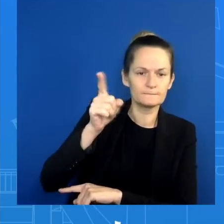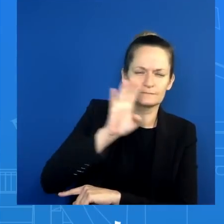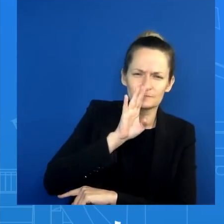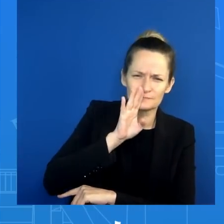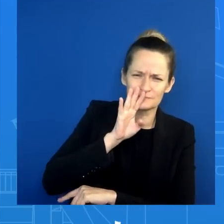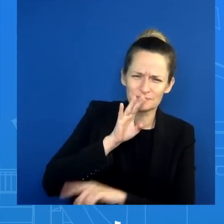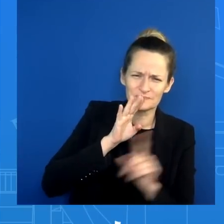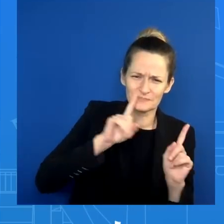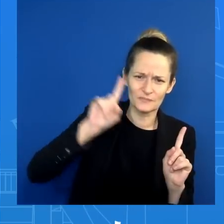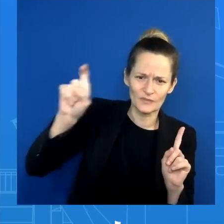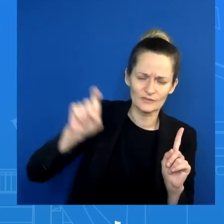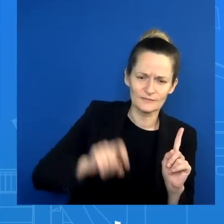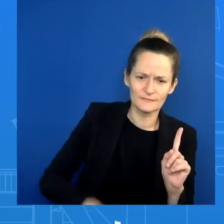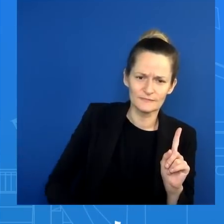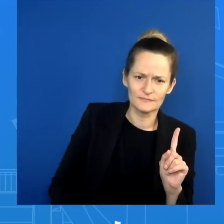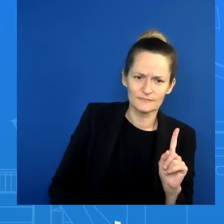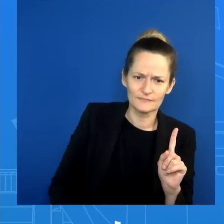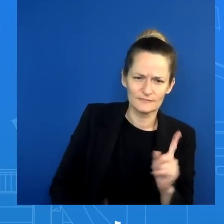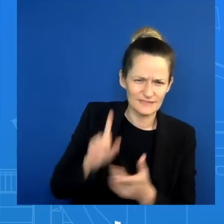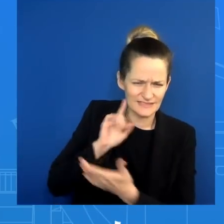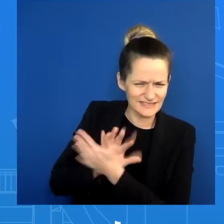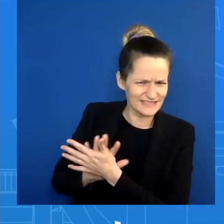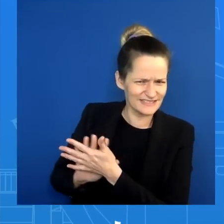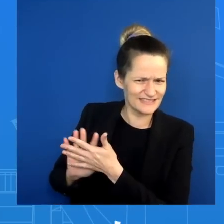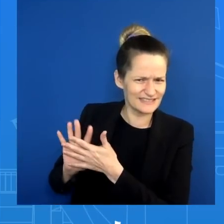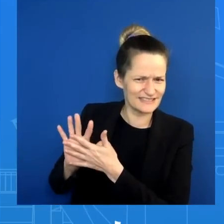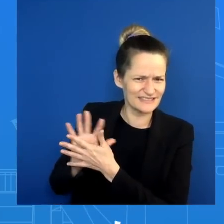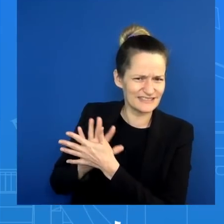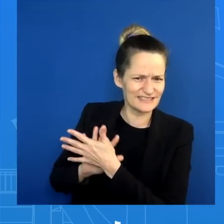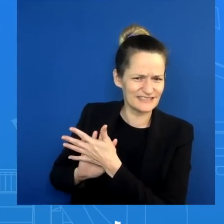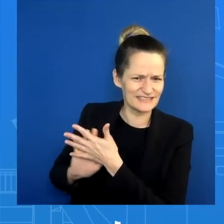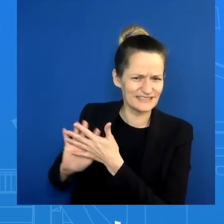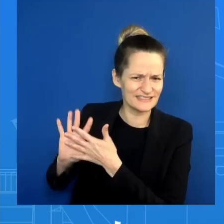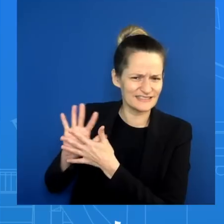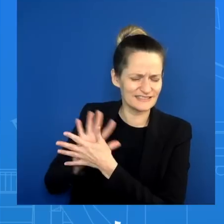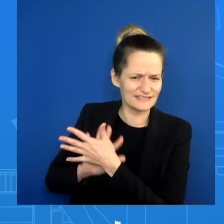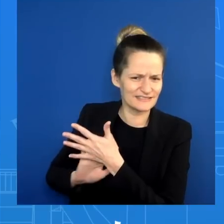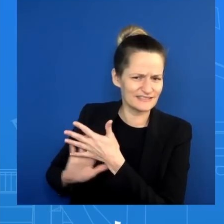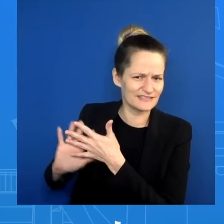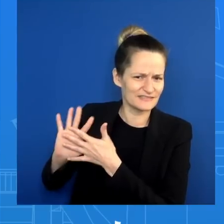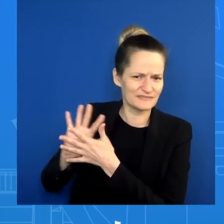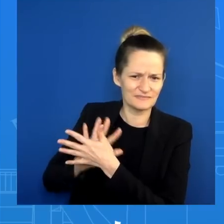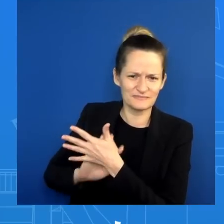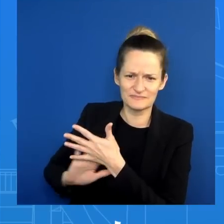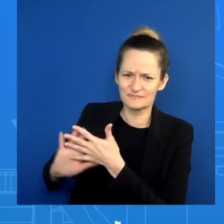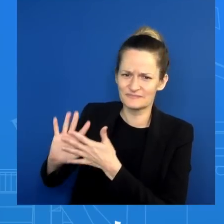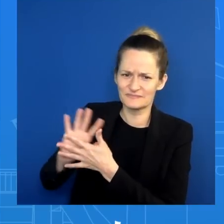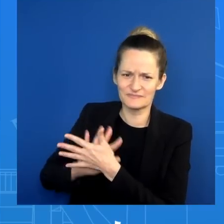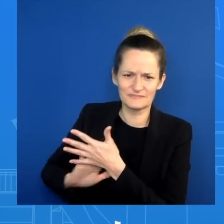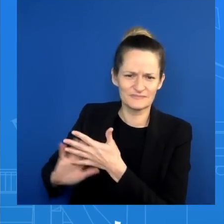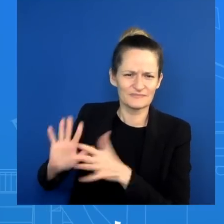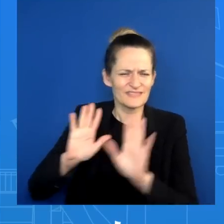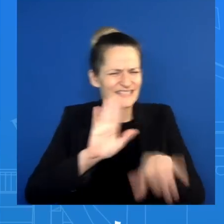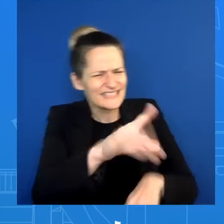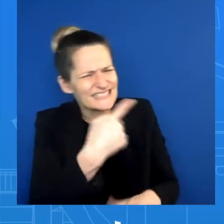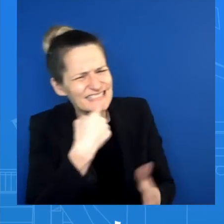on that marriage bill when lobbying. Ms. Jean-Pierre: I'm sorry, because you're going have to start from the beginning, because there was some disrespect happening.